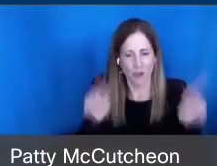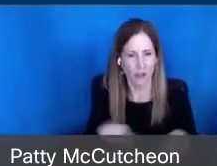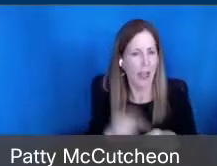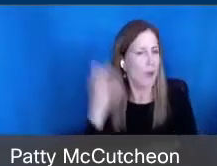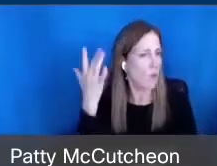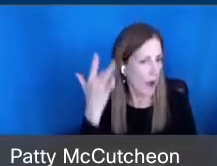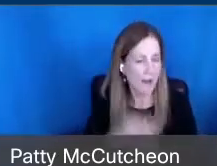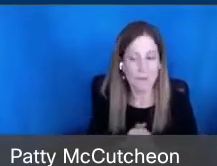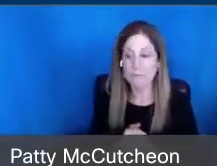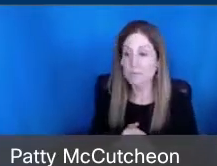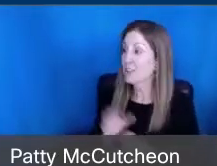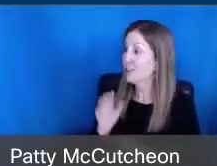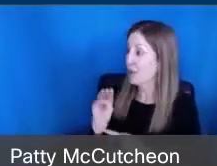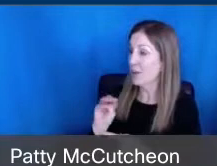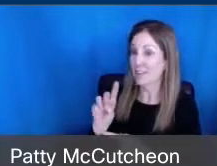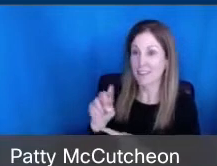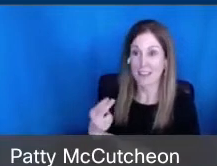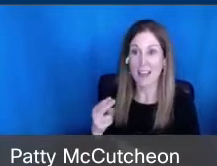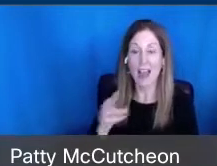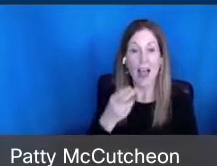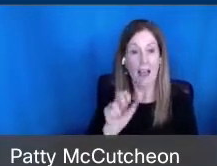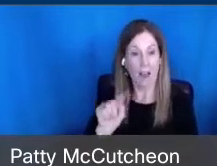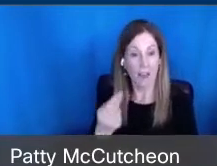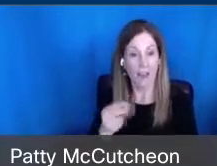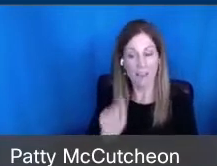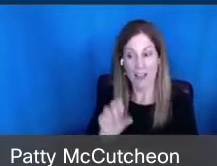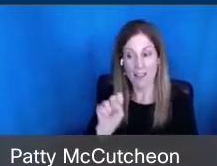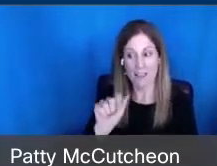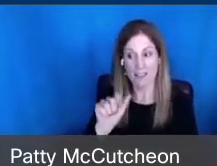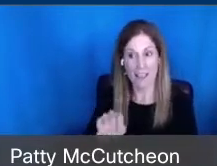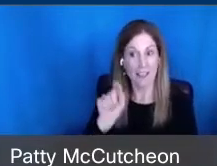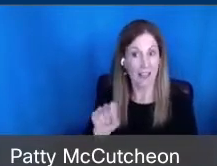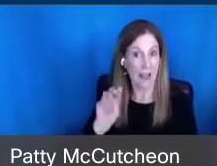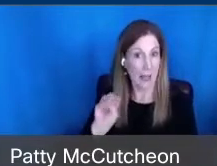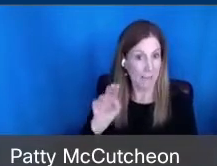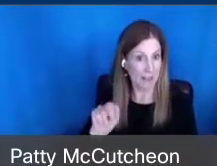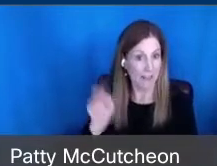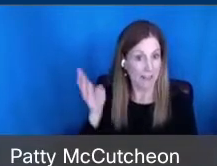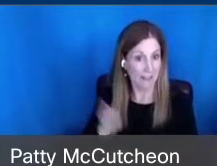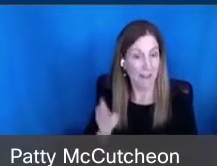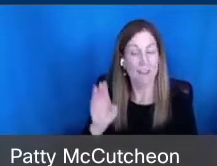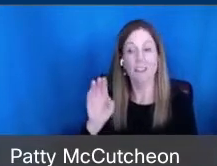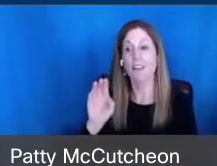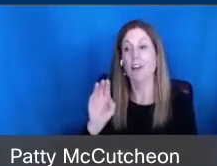which is at health.state. mn.us/diseases/coronavirus,